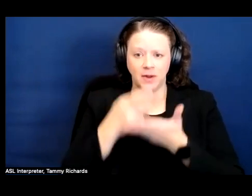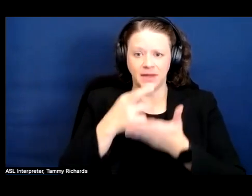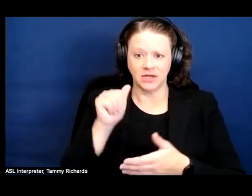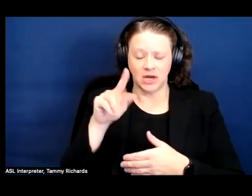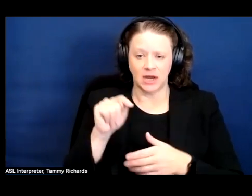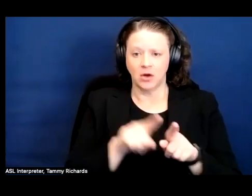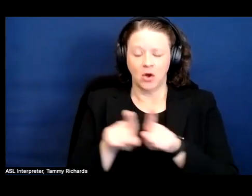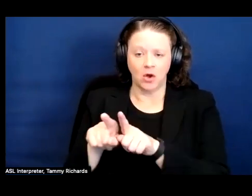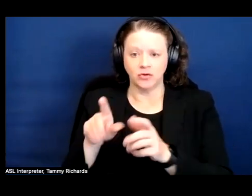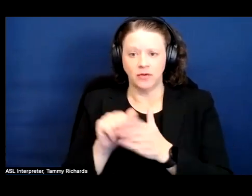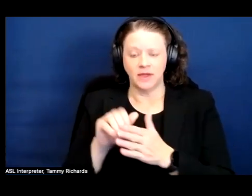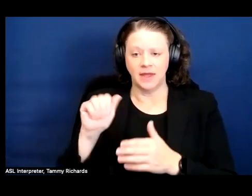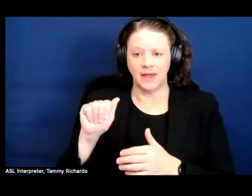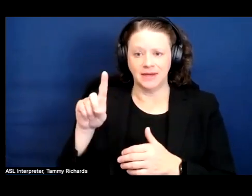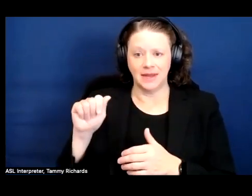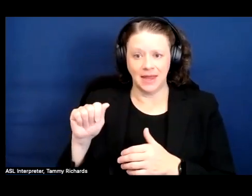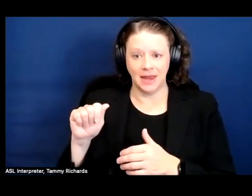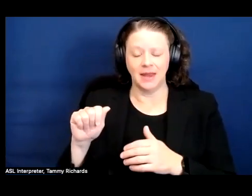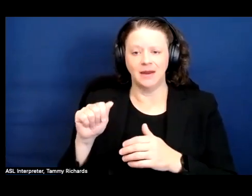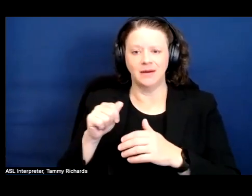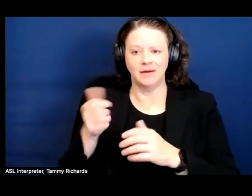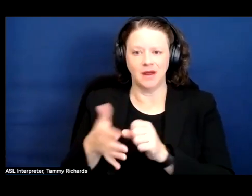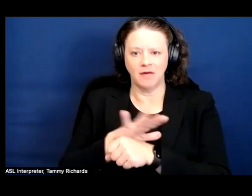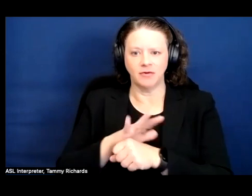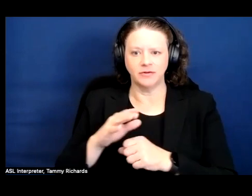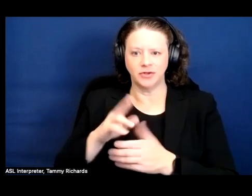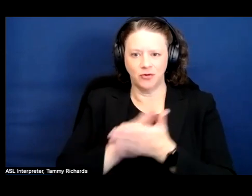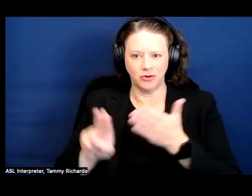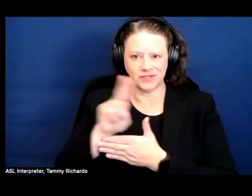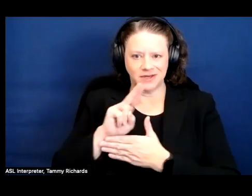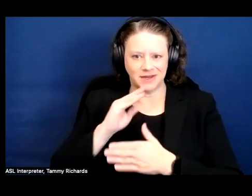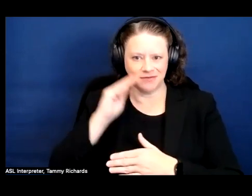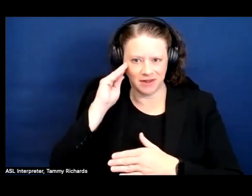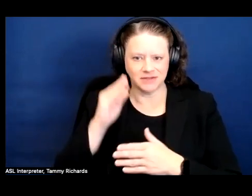for their housing has changed and then they run into all kinds of difficulties